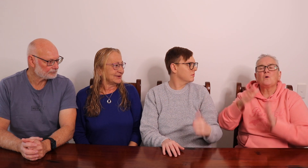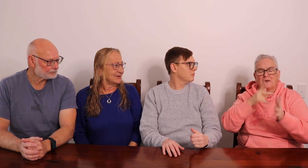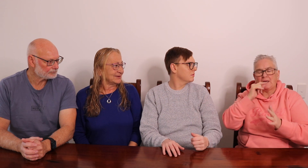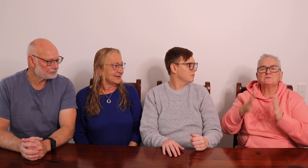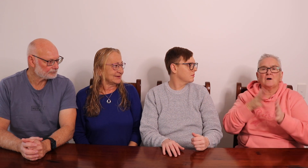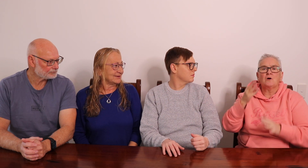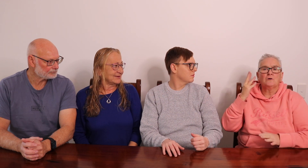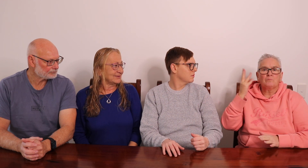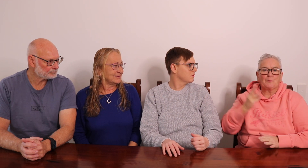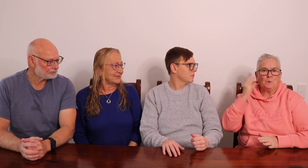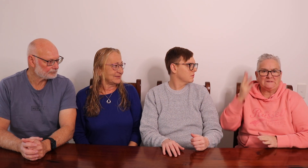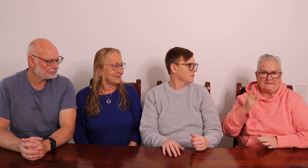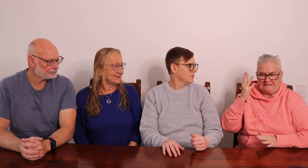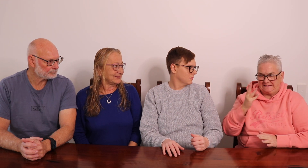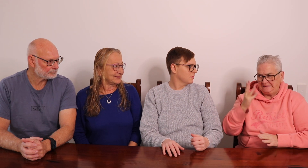This is the sign for 'Portsea'.